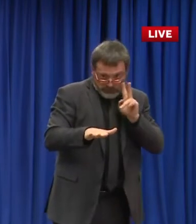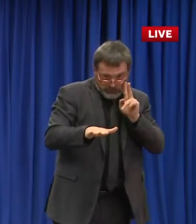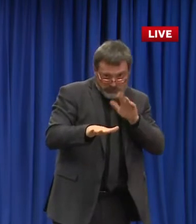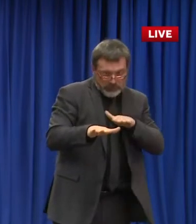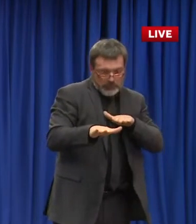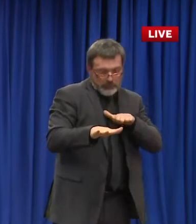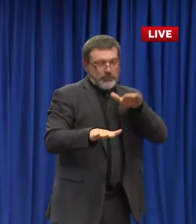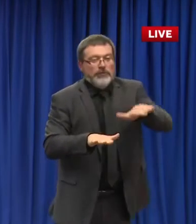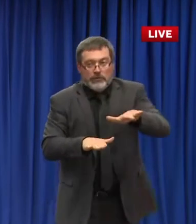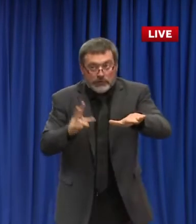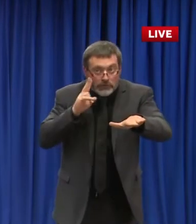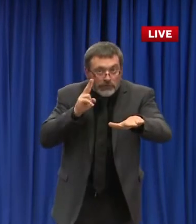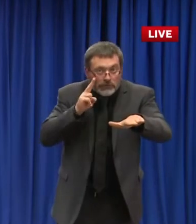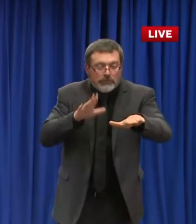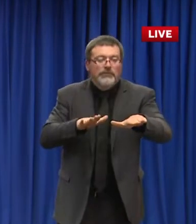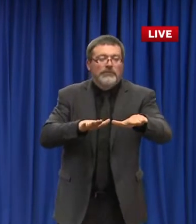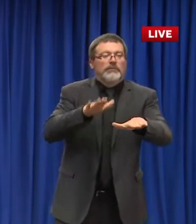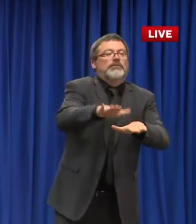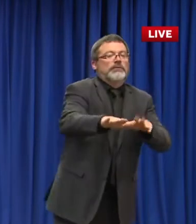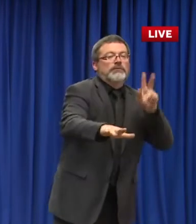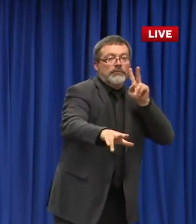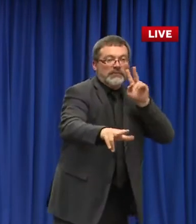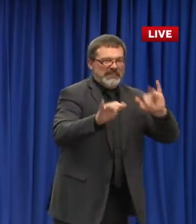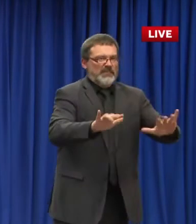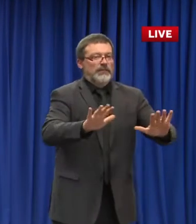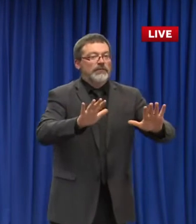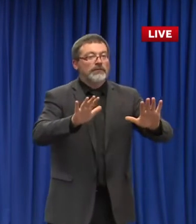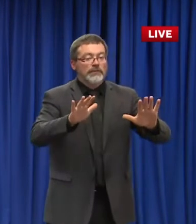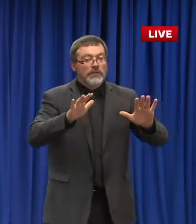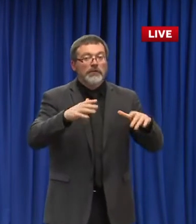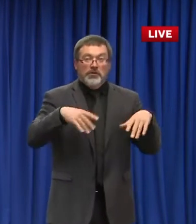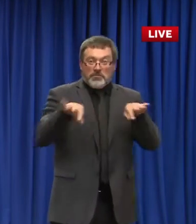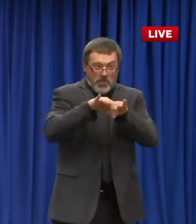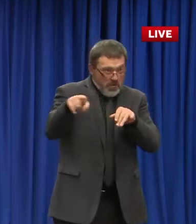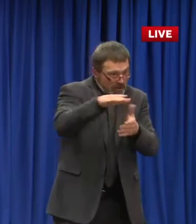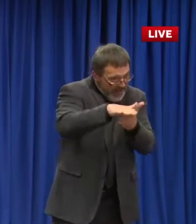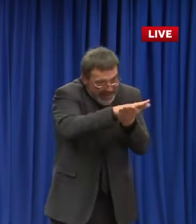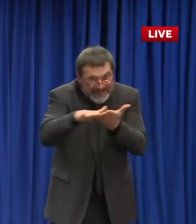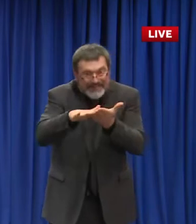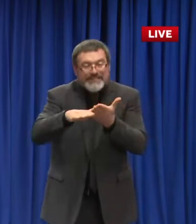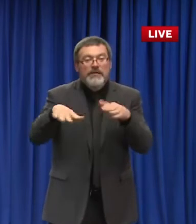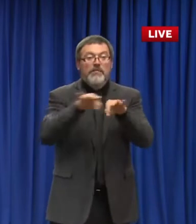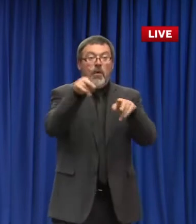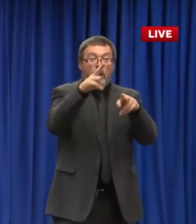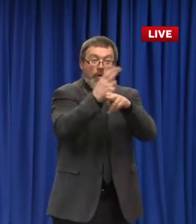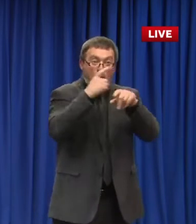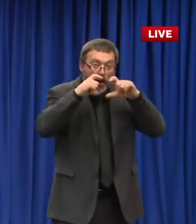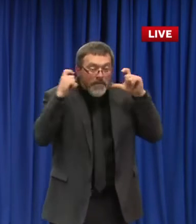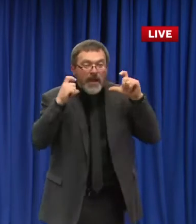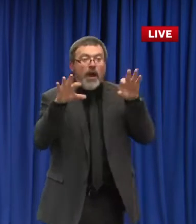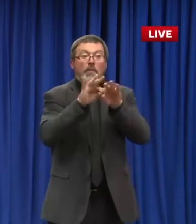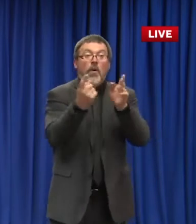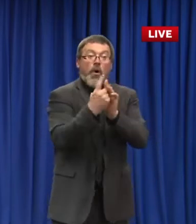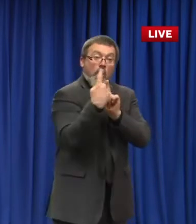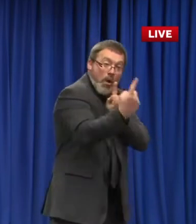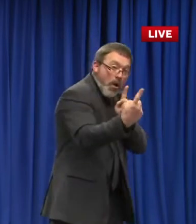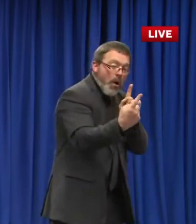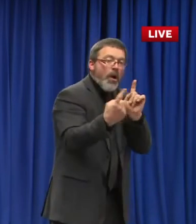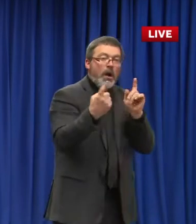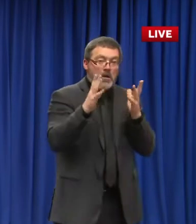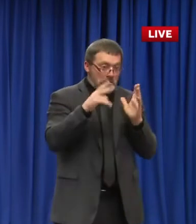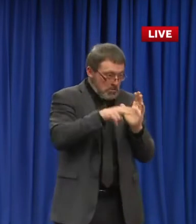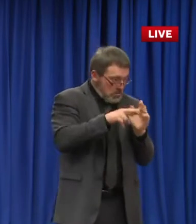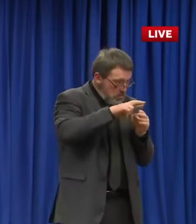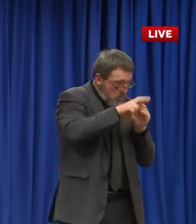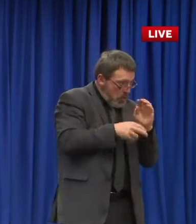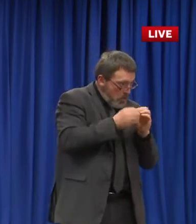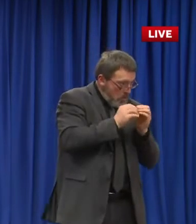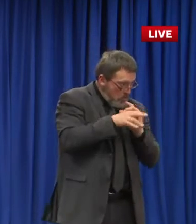THE MORE THAT WE CAN MAINTAIN THE PHYSICAL DISTANCING AND THE GOOD HYGIENE PRACTICES THAT REALLY AND SHOULD ENCOURAGE FOLKS AND AS THAT DATA COMES BACK TO TAKE OTHER STEPS IF THE